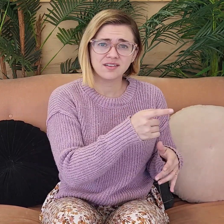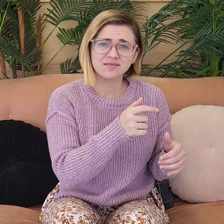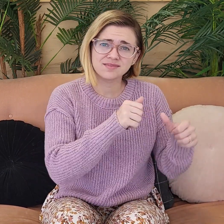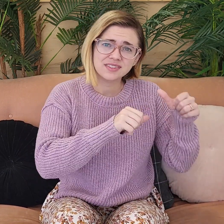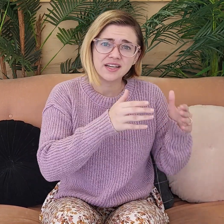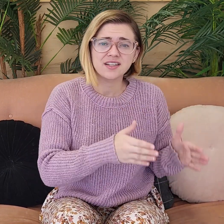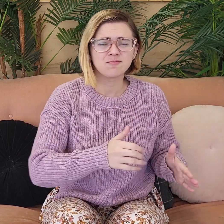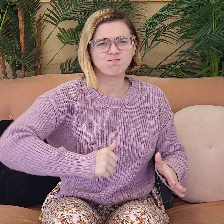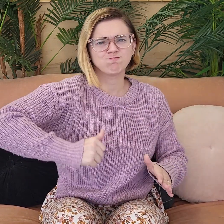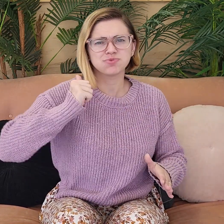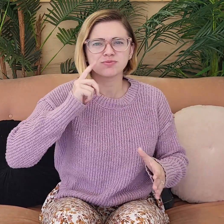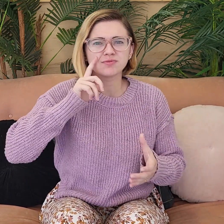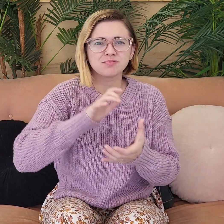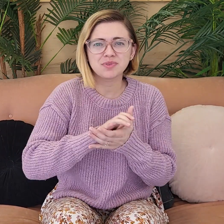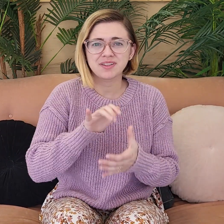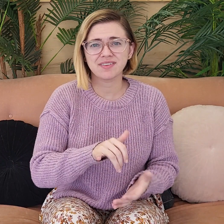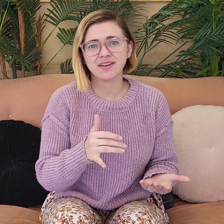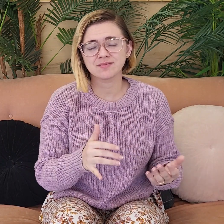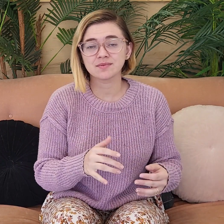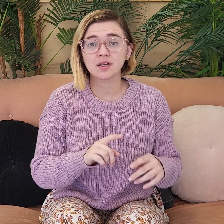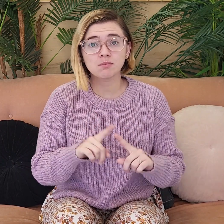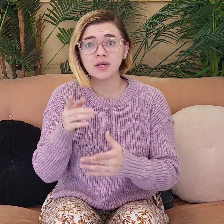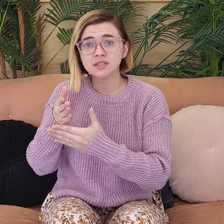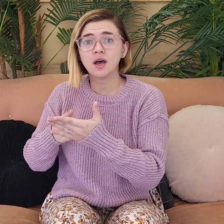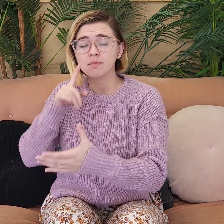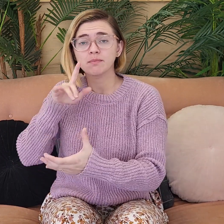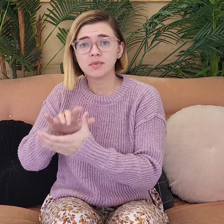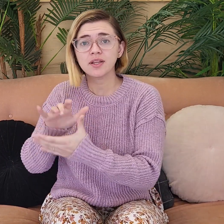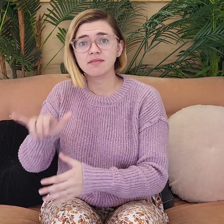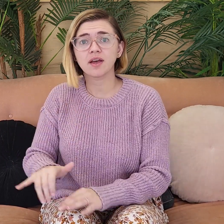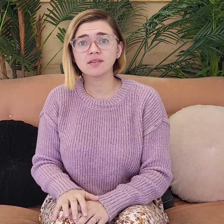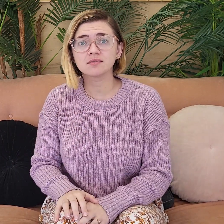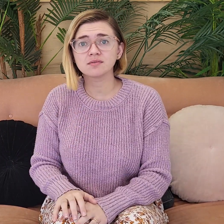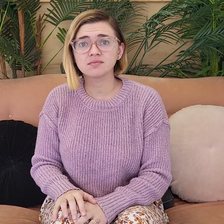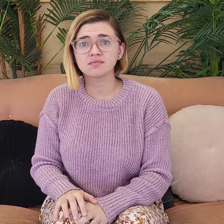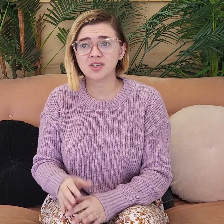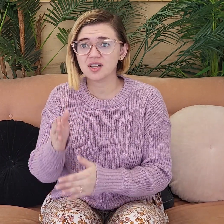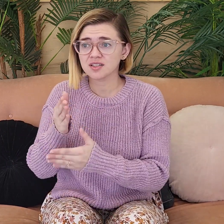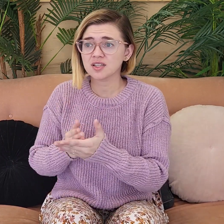Now a lot of scientists, they refuse to believe that, but some do believe that.